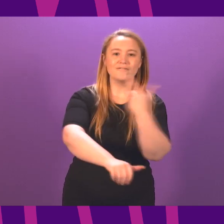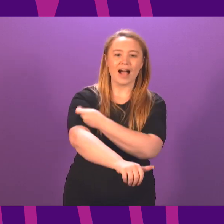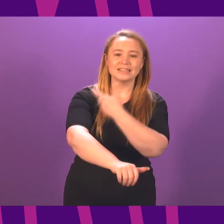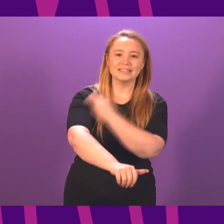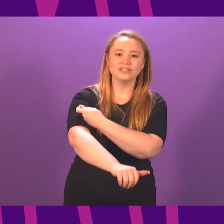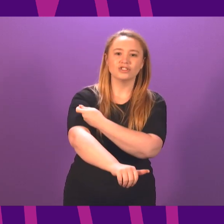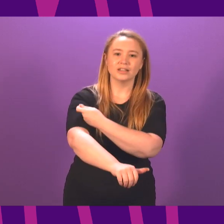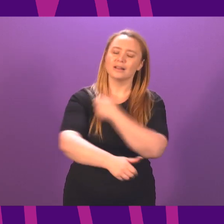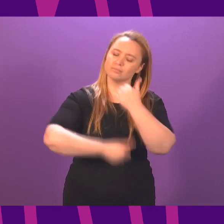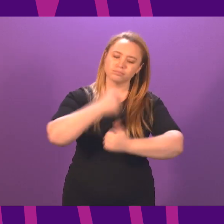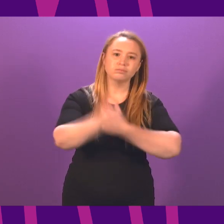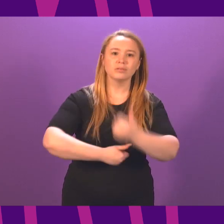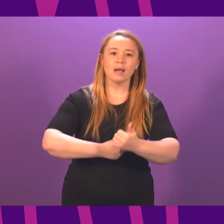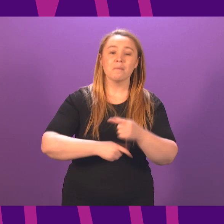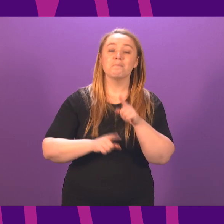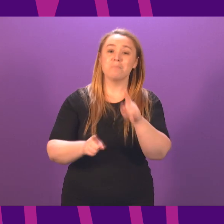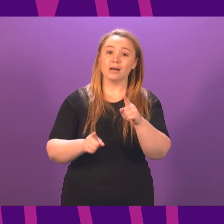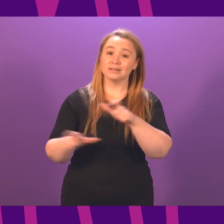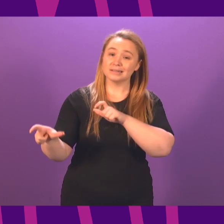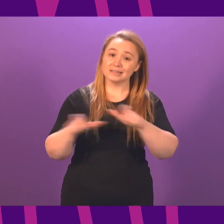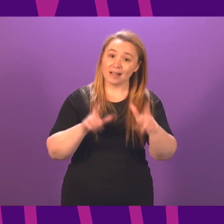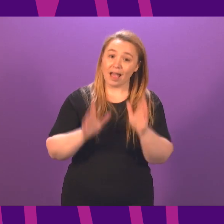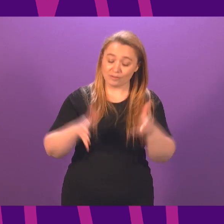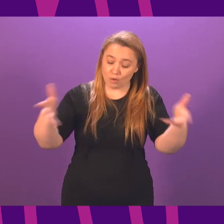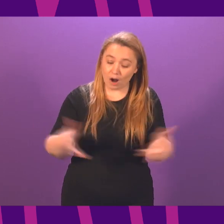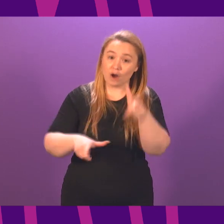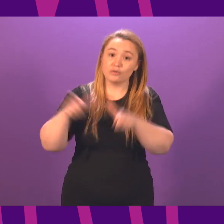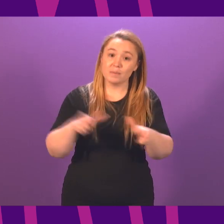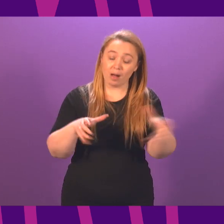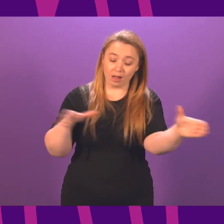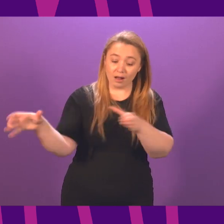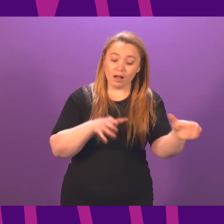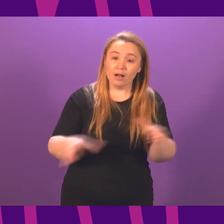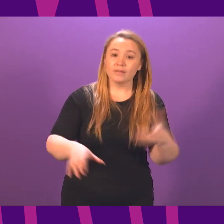as high a take-up as possible. Scottish Care has warned that